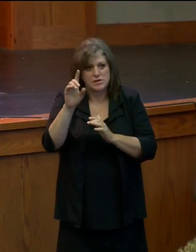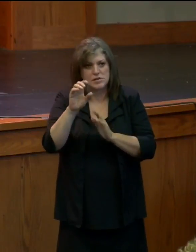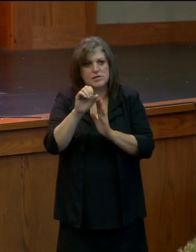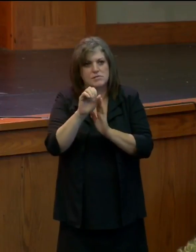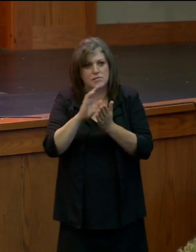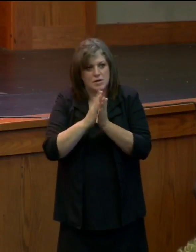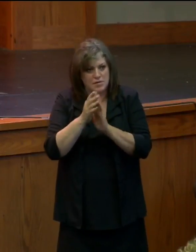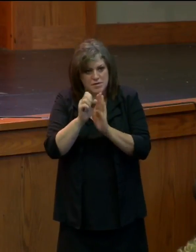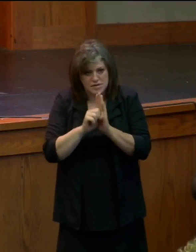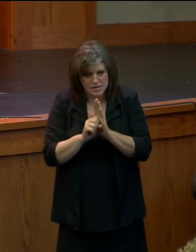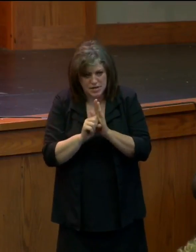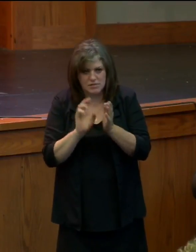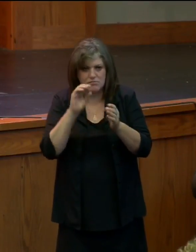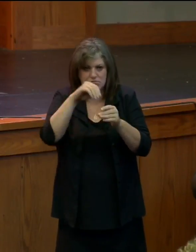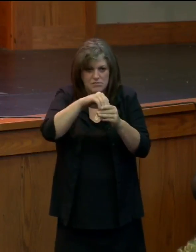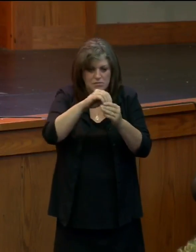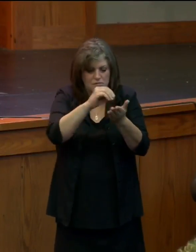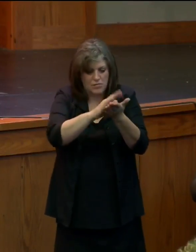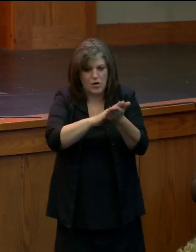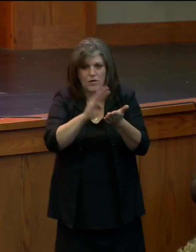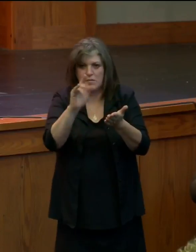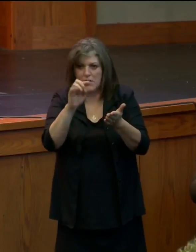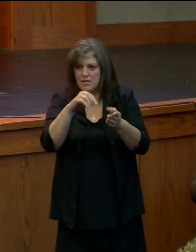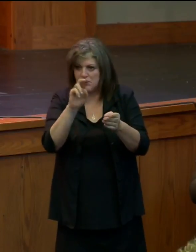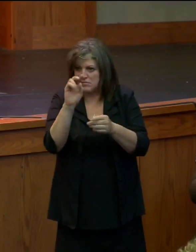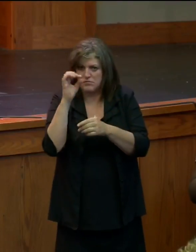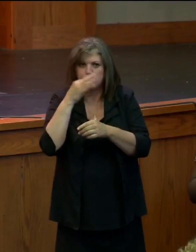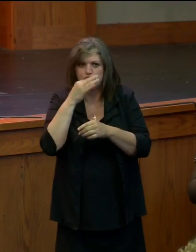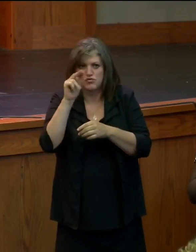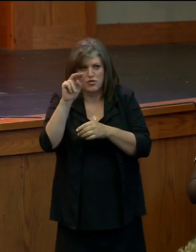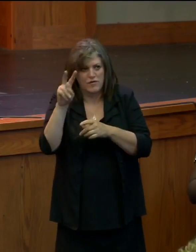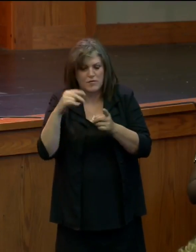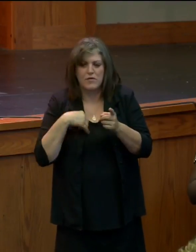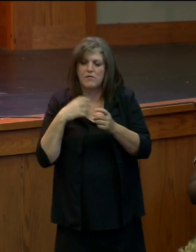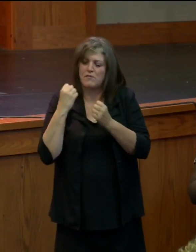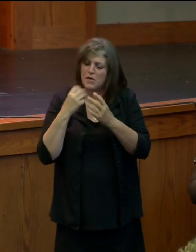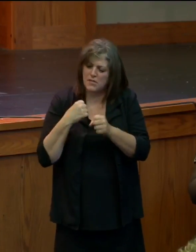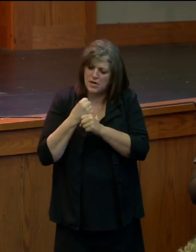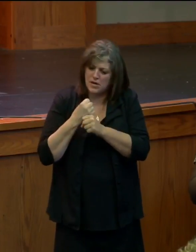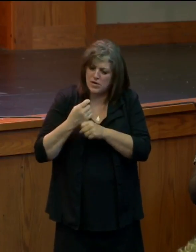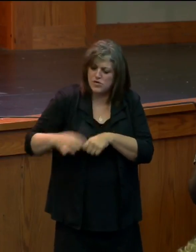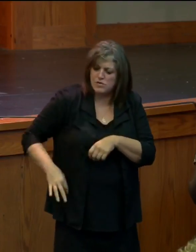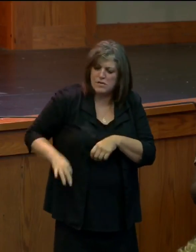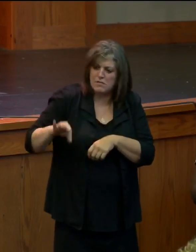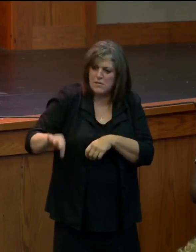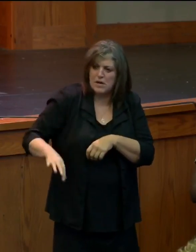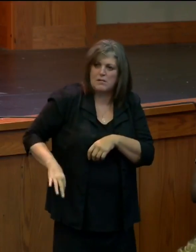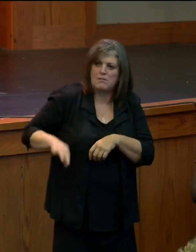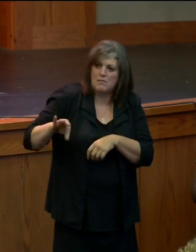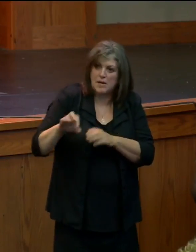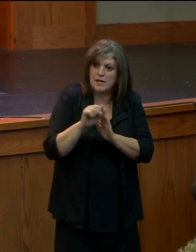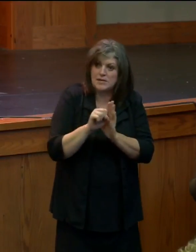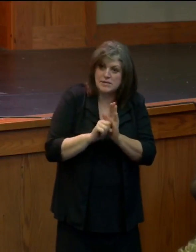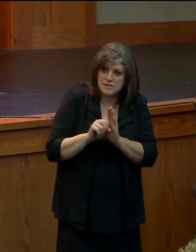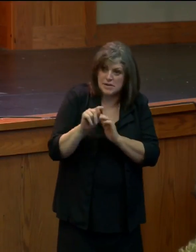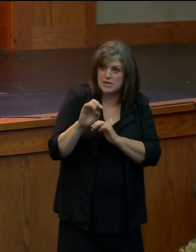ALSO FOR YEARS THAT D.C. HAS BEEN PAYING NOT ONLY STATE TAXES